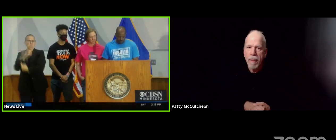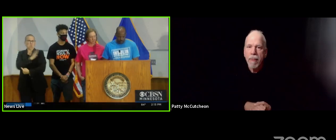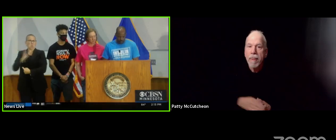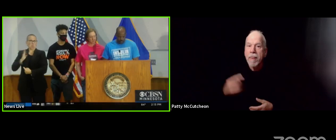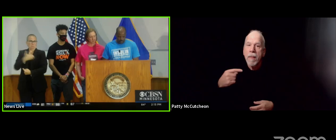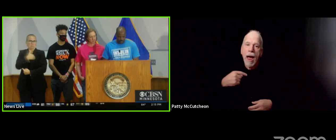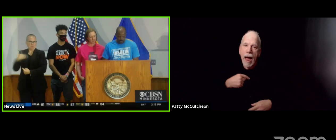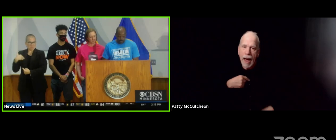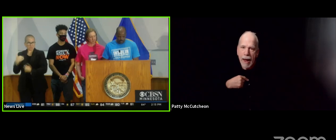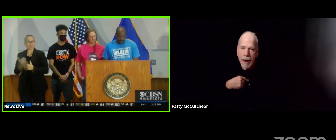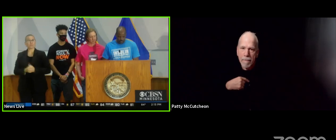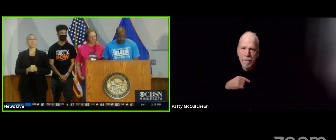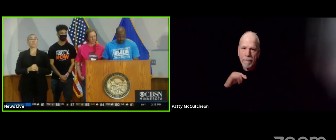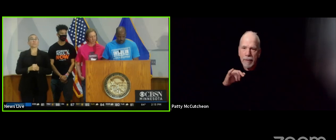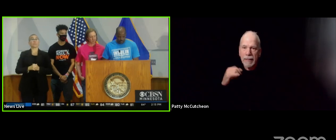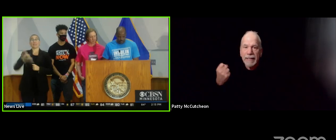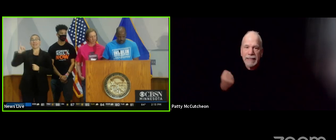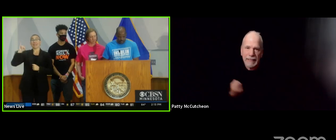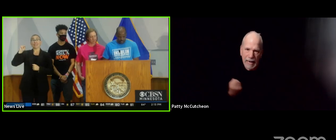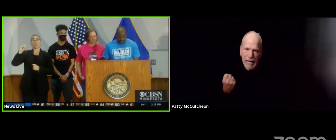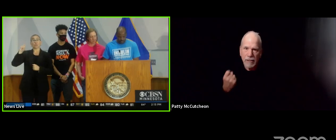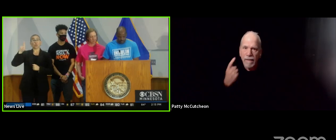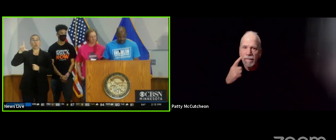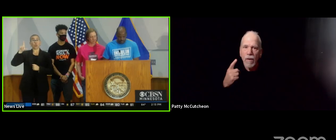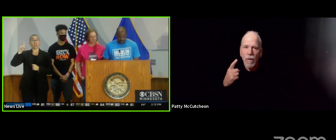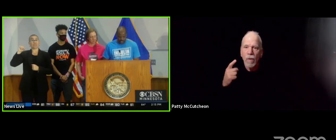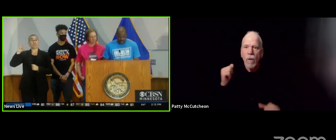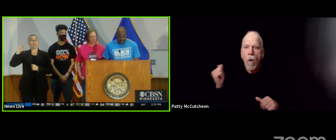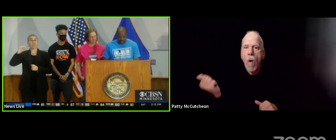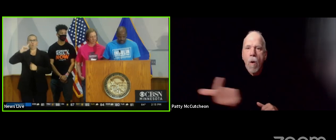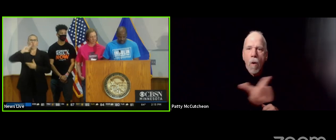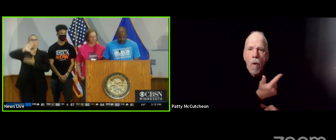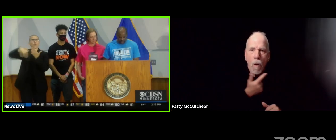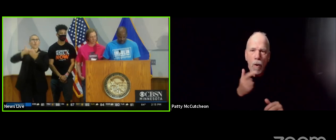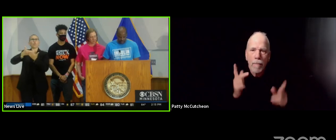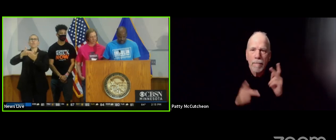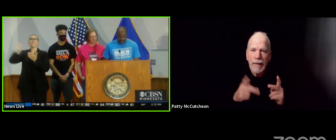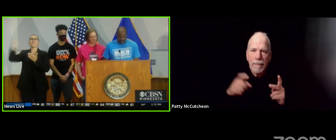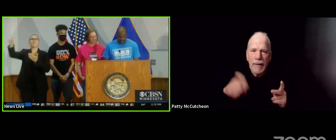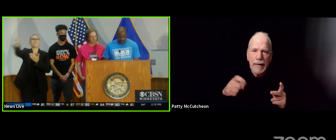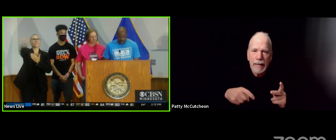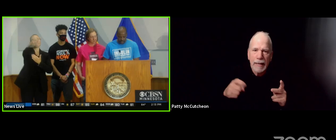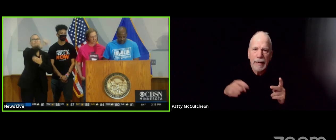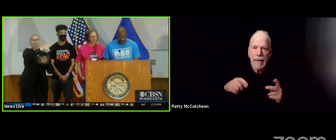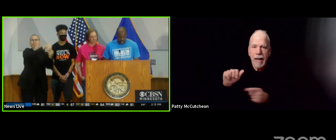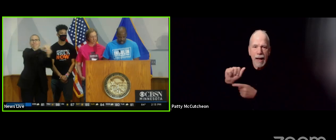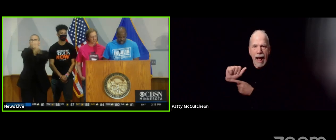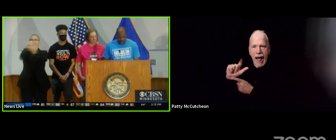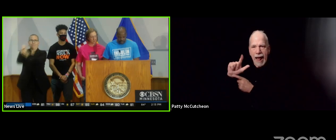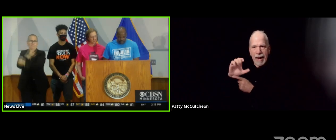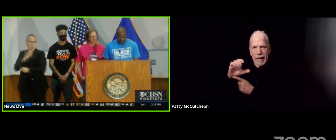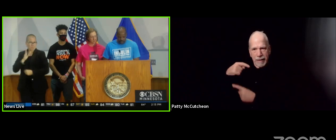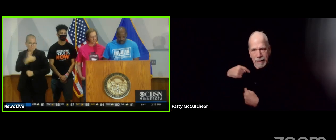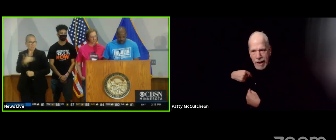FATHER OF ALEC. TODAY IS SUPPOSED TO BE A GREAT DAY IN MINNESOTA. A DAY TO CELEBRATE. A DAY WE HAVE WORKED SO HARD TO